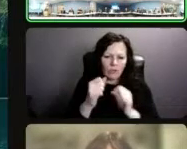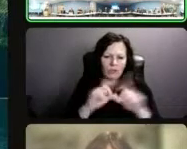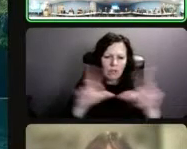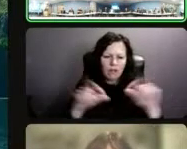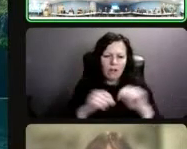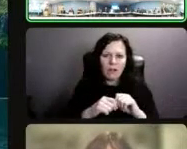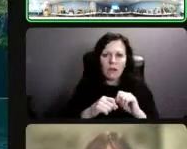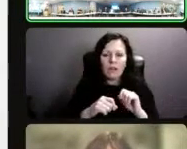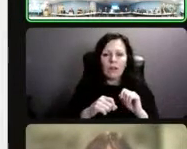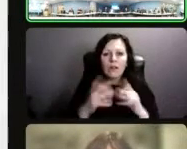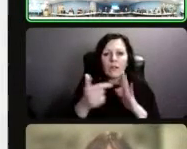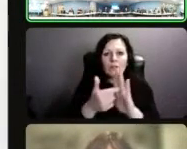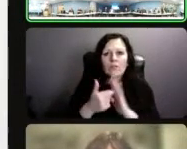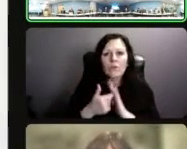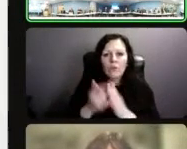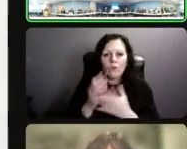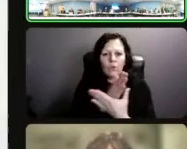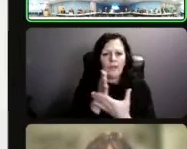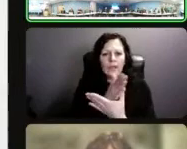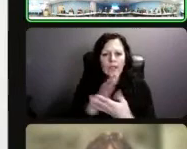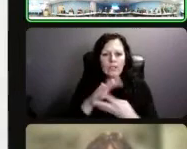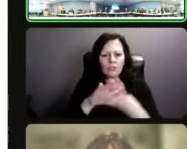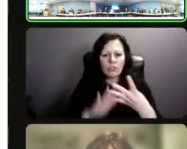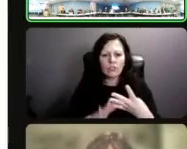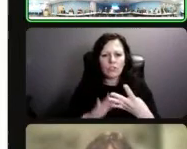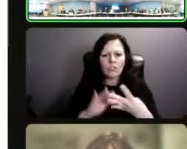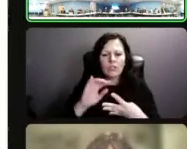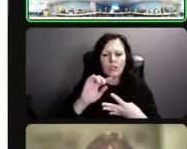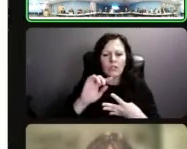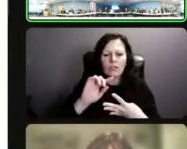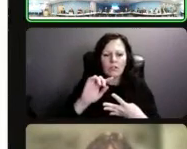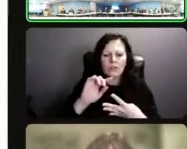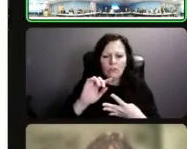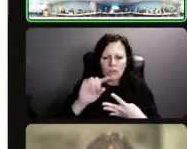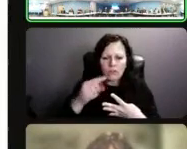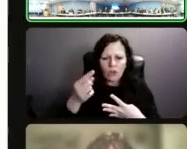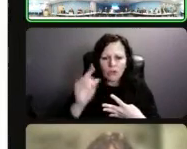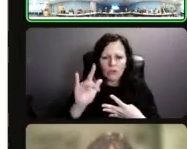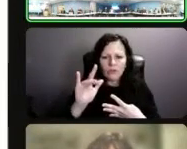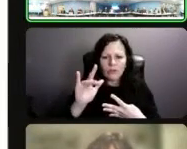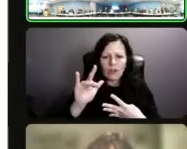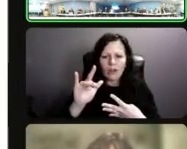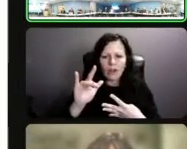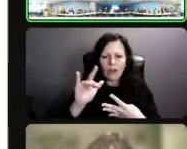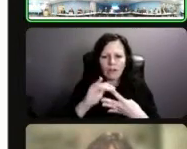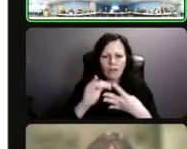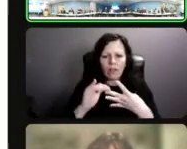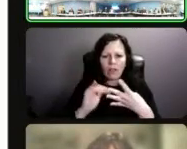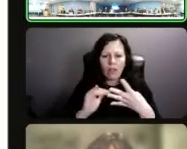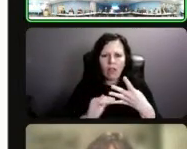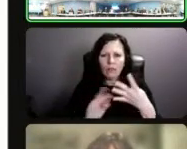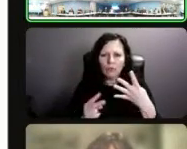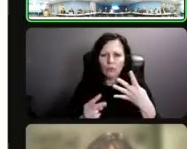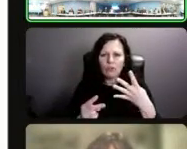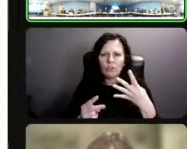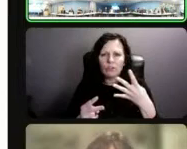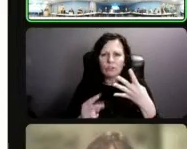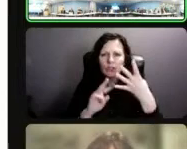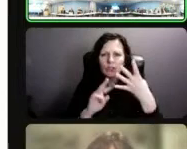AN UNDER THE CHART THAT YOU WERE SHOWING US ON THE OTHER SLIDE YOU WERE